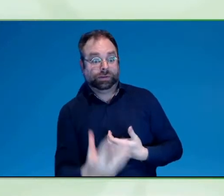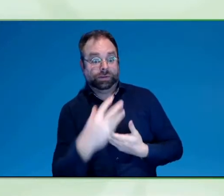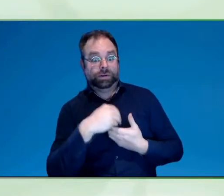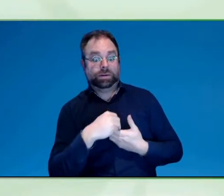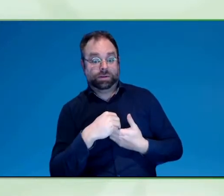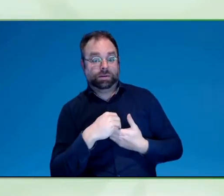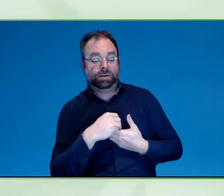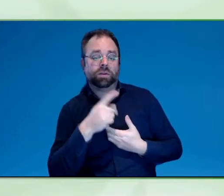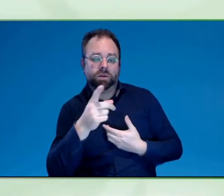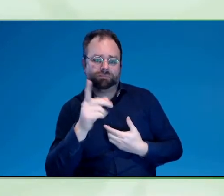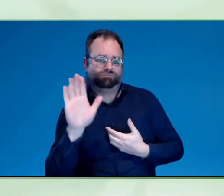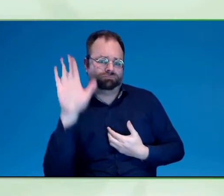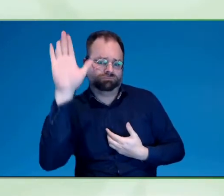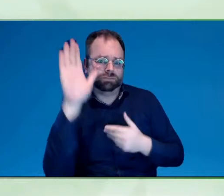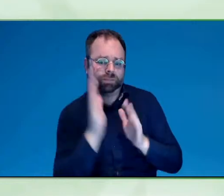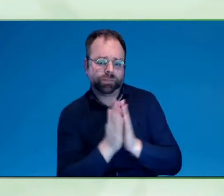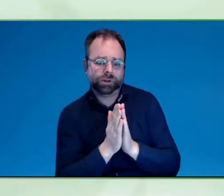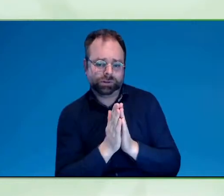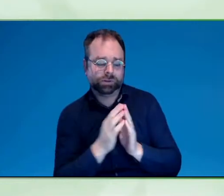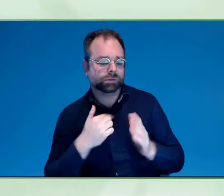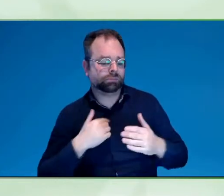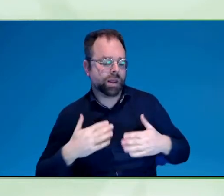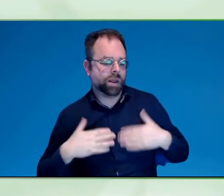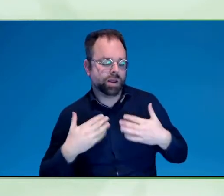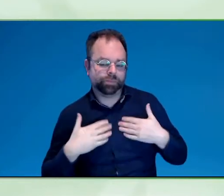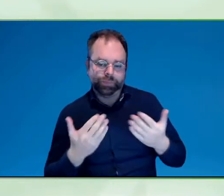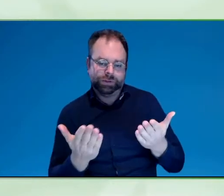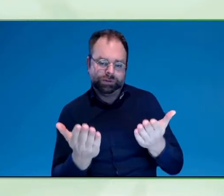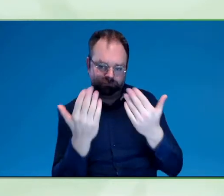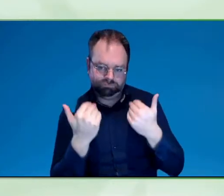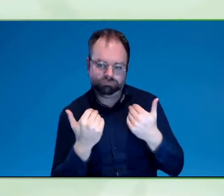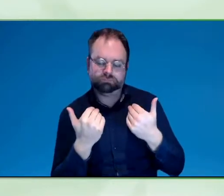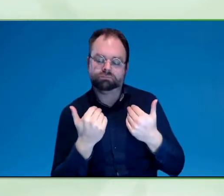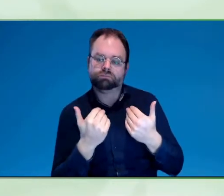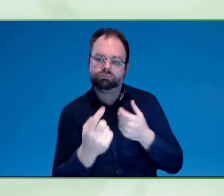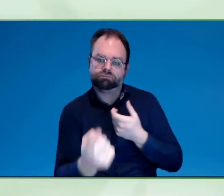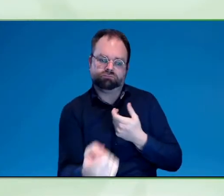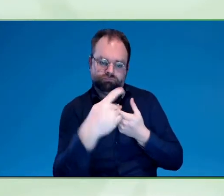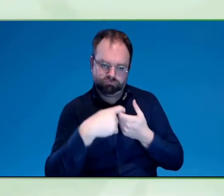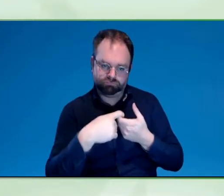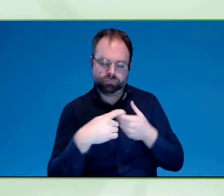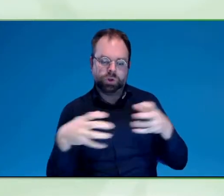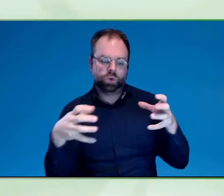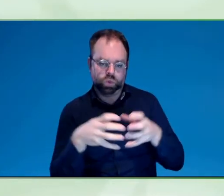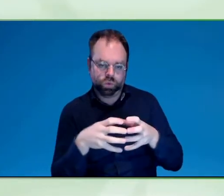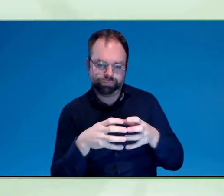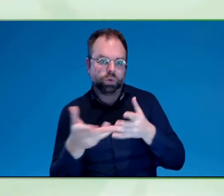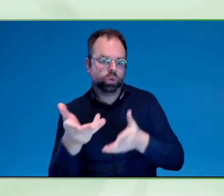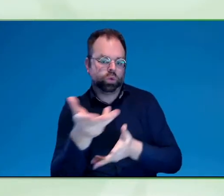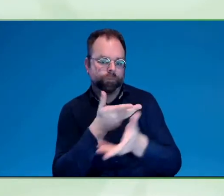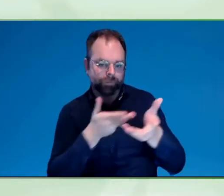This is not something that is fully formed so by having other people participate it becomes